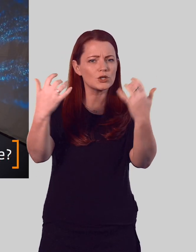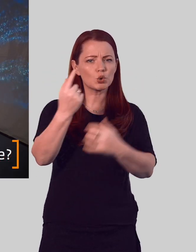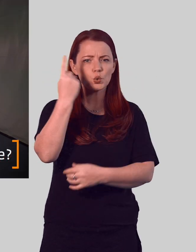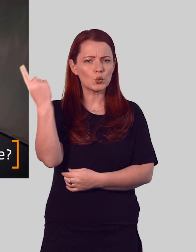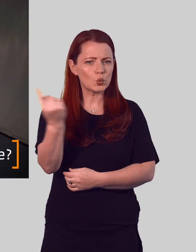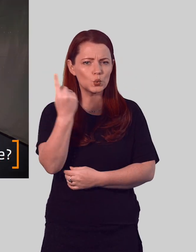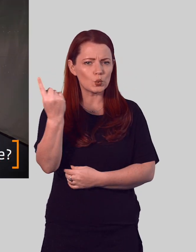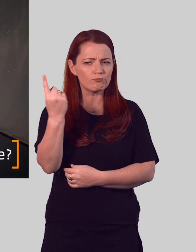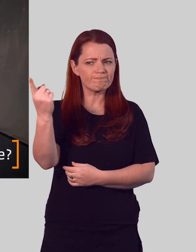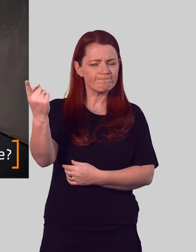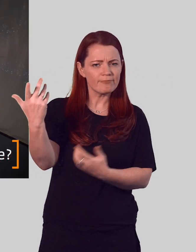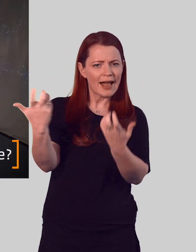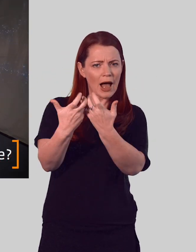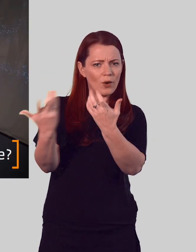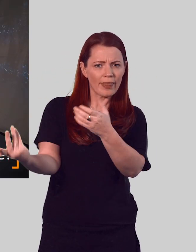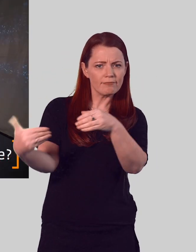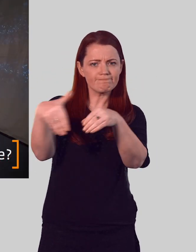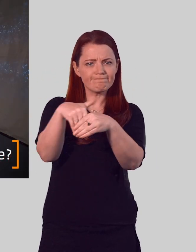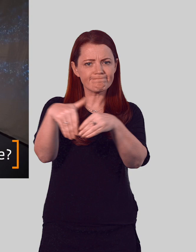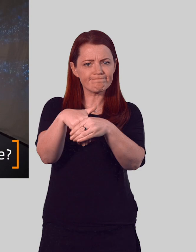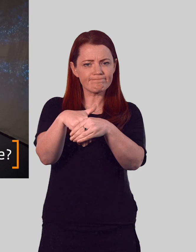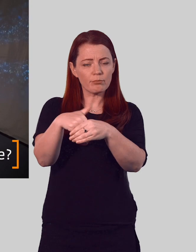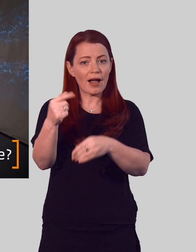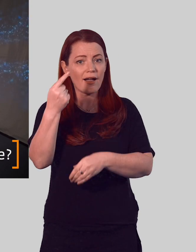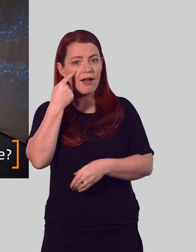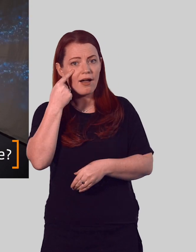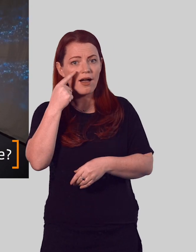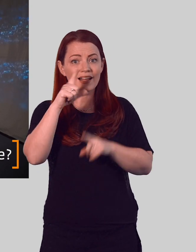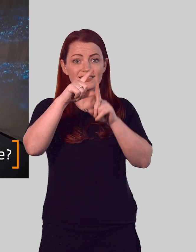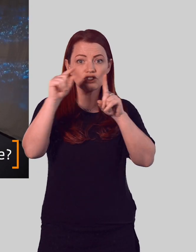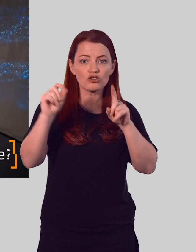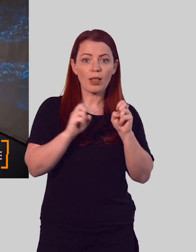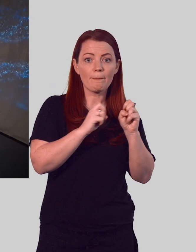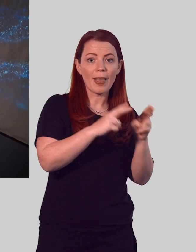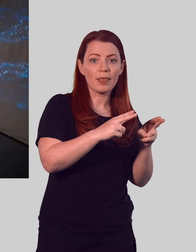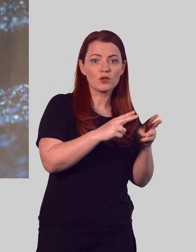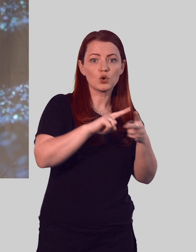by looking at digital methods, tools, techniques and processes for